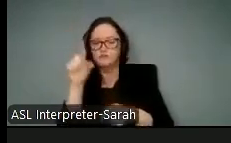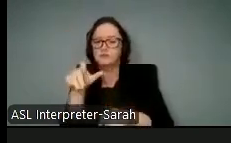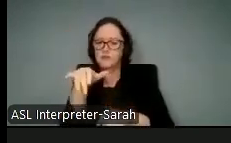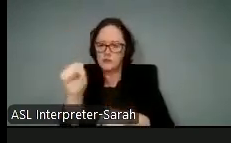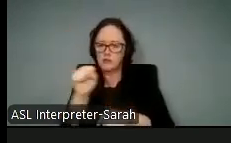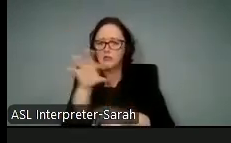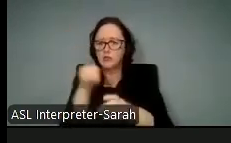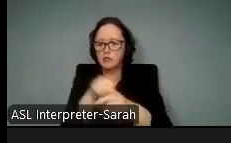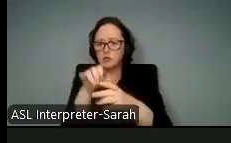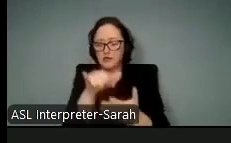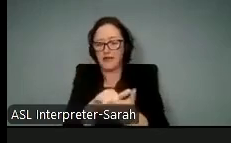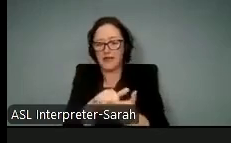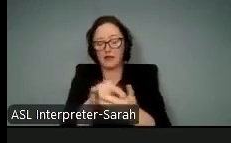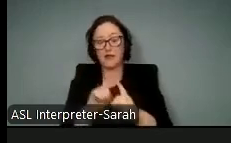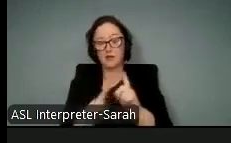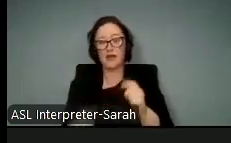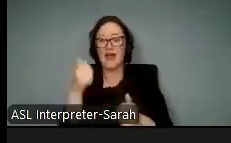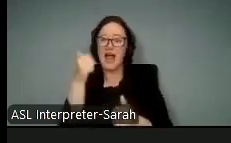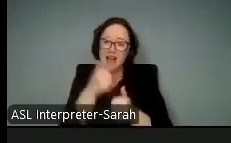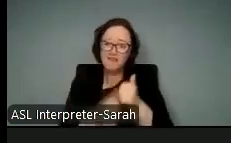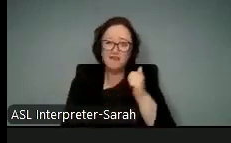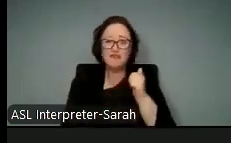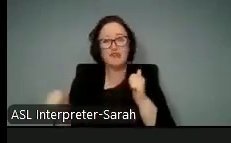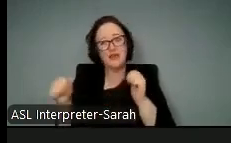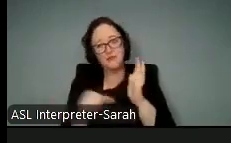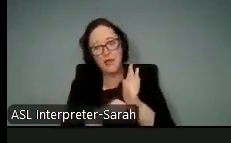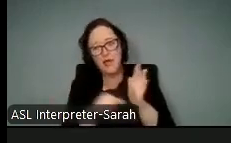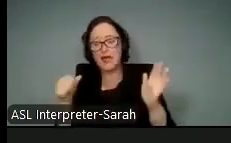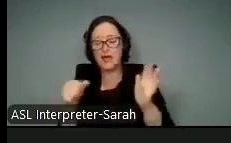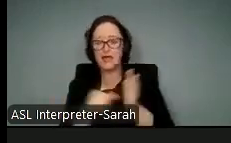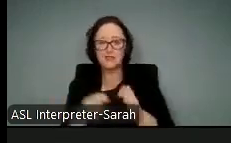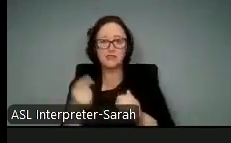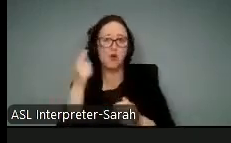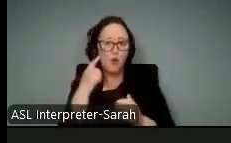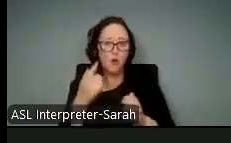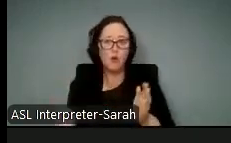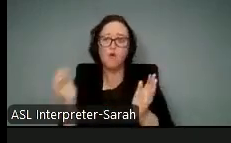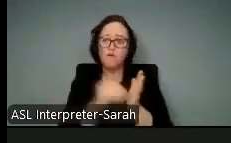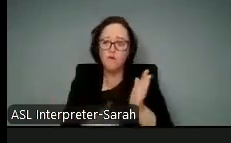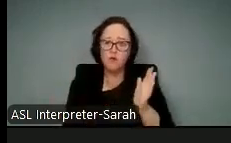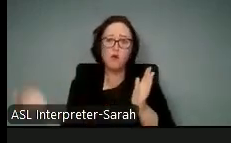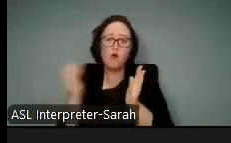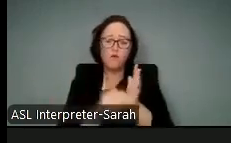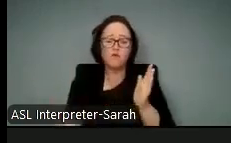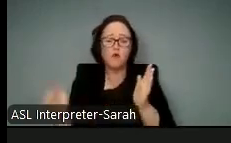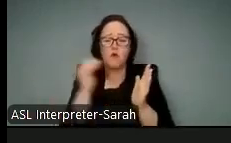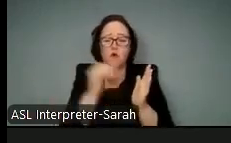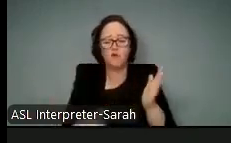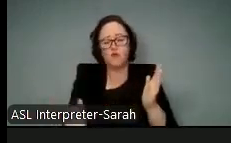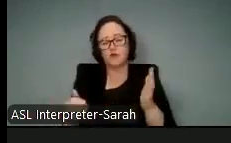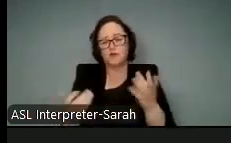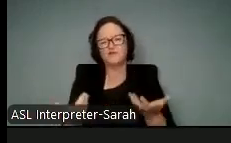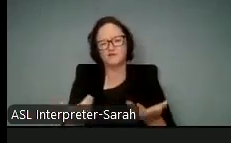I just wouldn't want to hear that every single page, that'd get a little over, not overwhelming, but just repetitive.